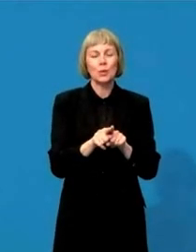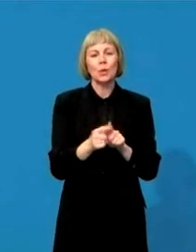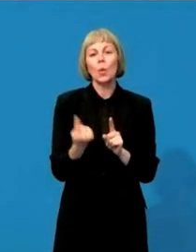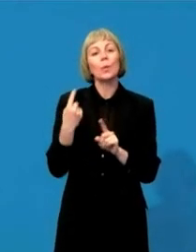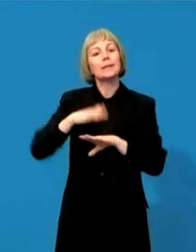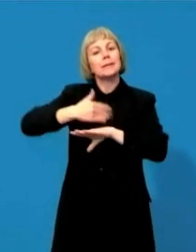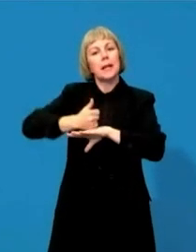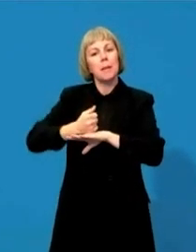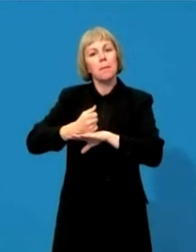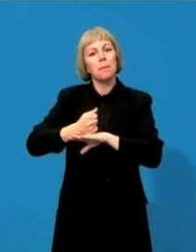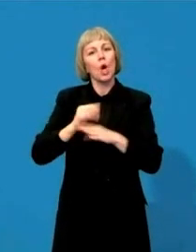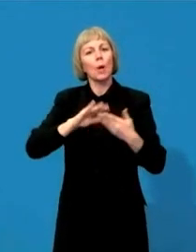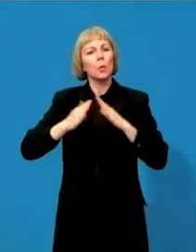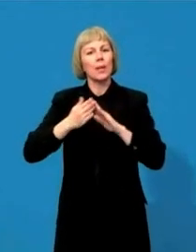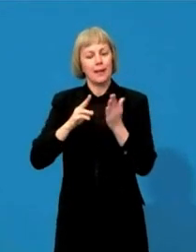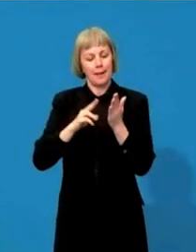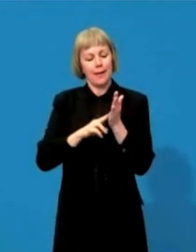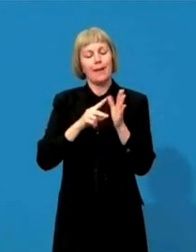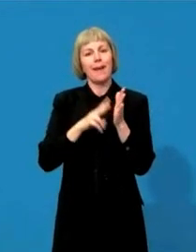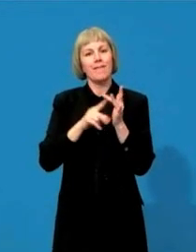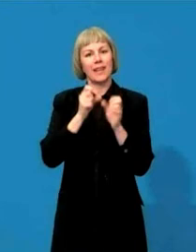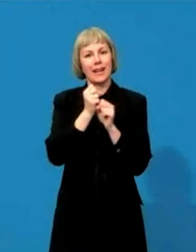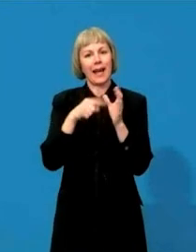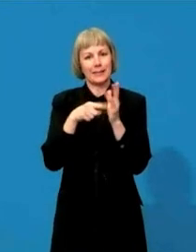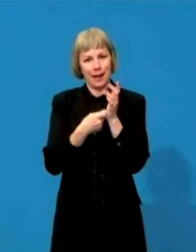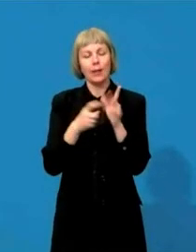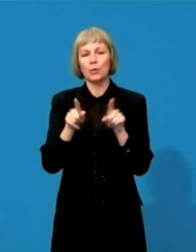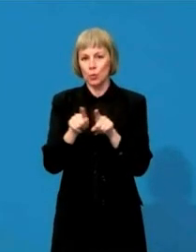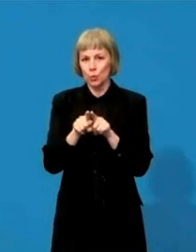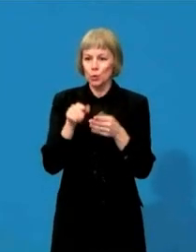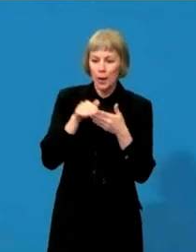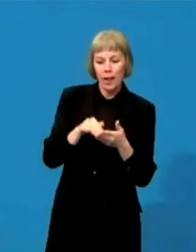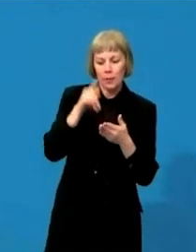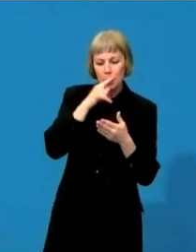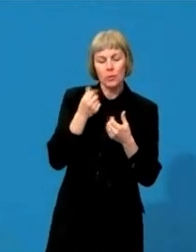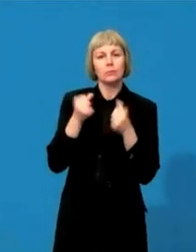right way. MS TARRAGO: And, Emily, was there anything else you wanted to add to that or